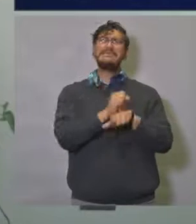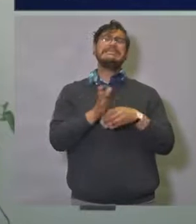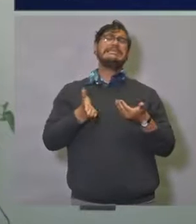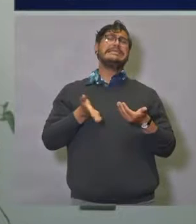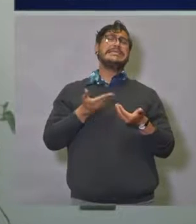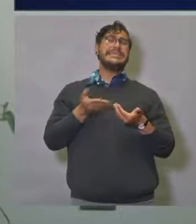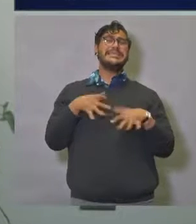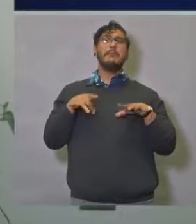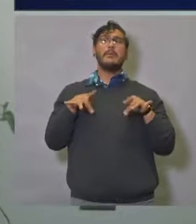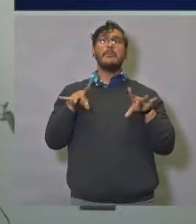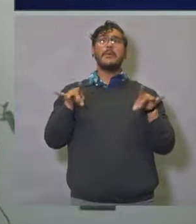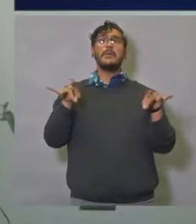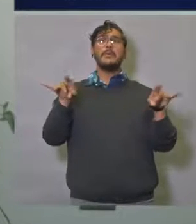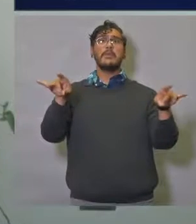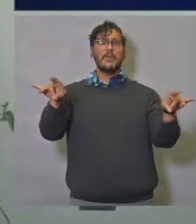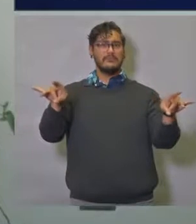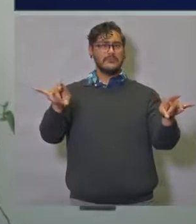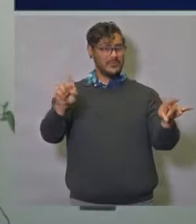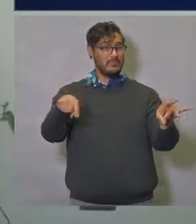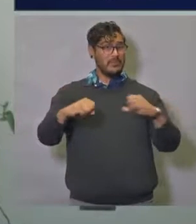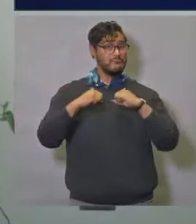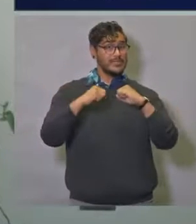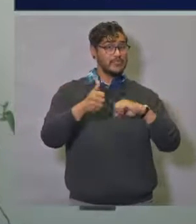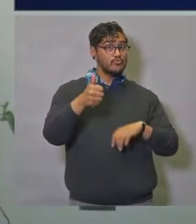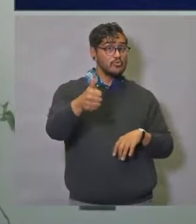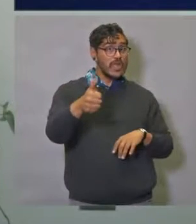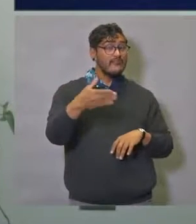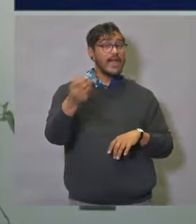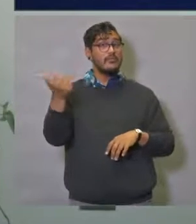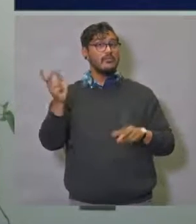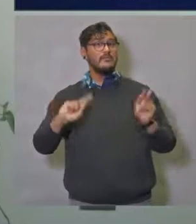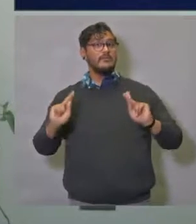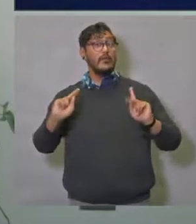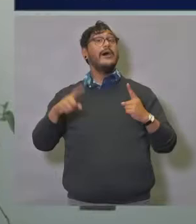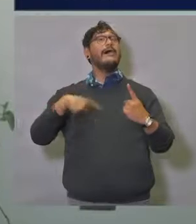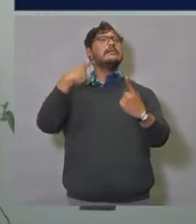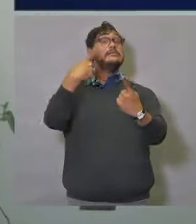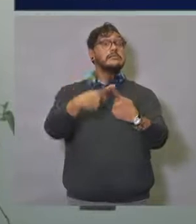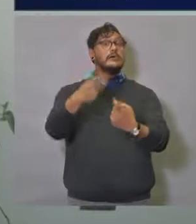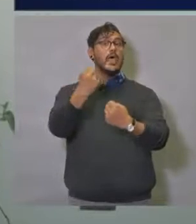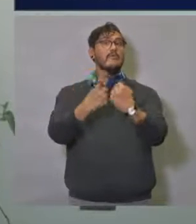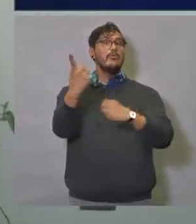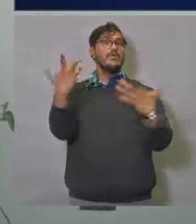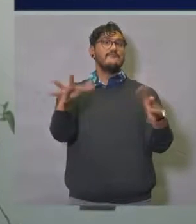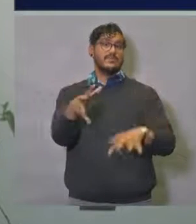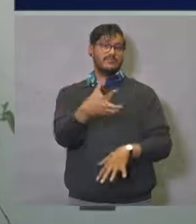VIRUS CAN SPREAD. TAKE EVERY ACTION YOU CAN TO